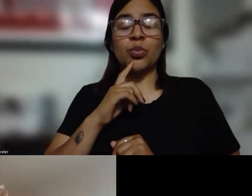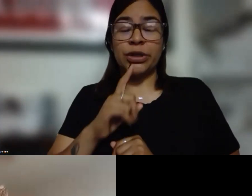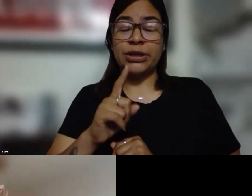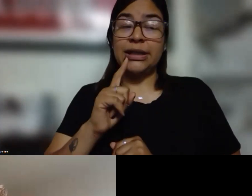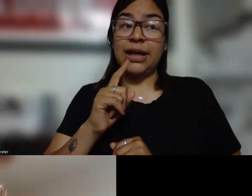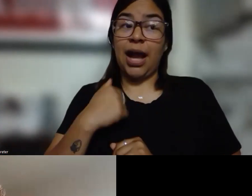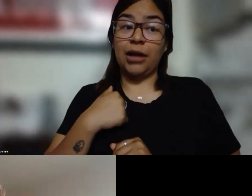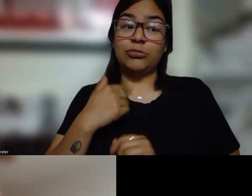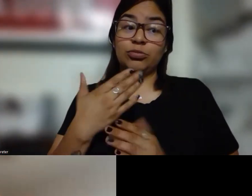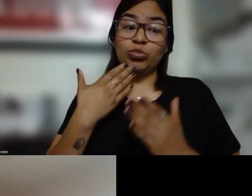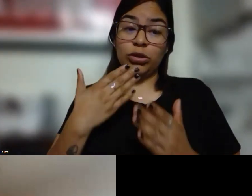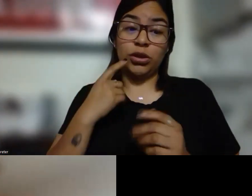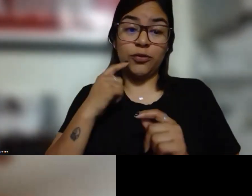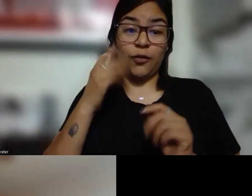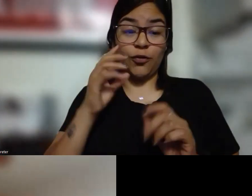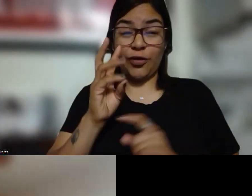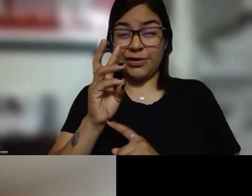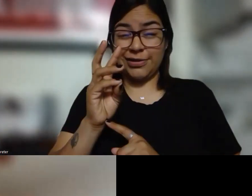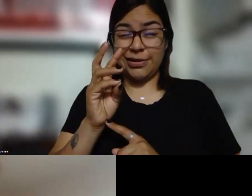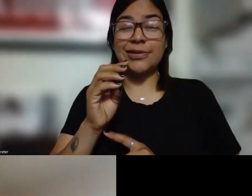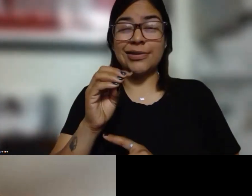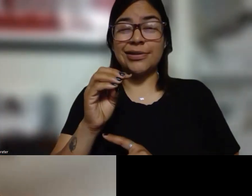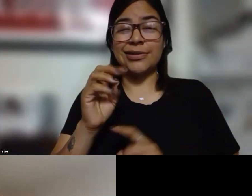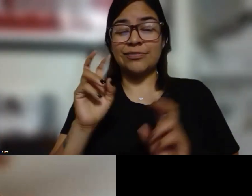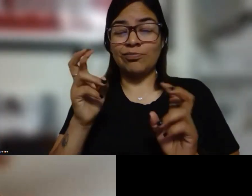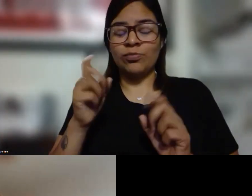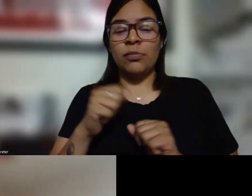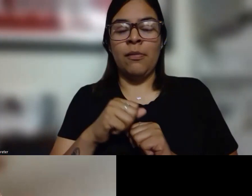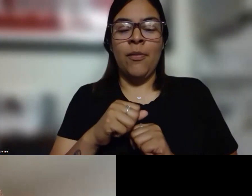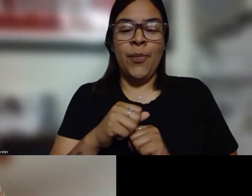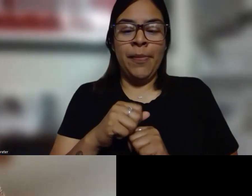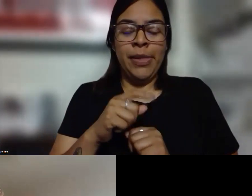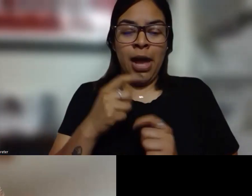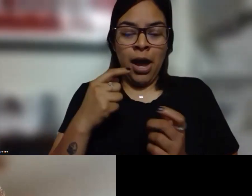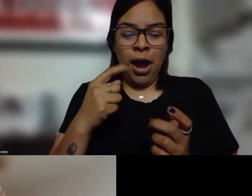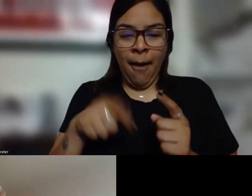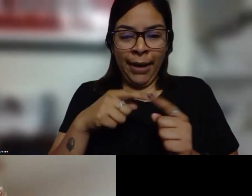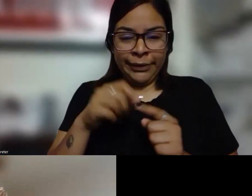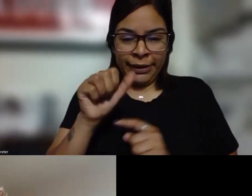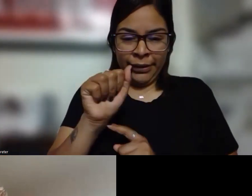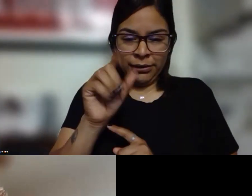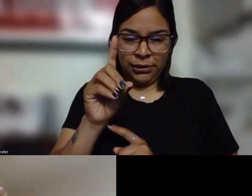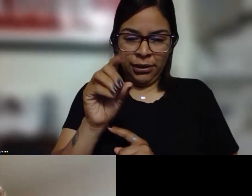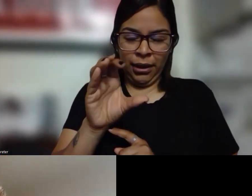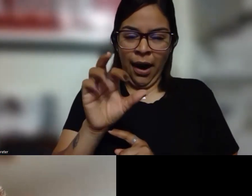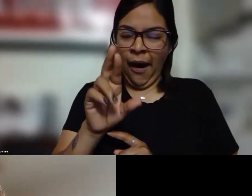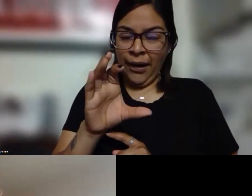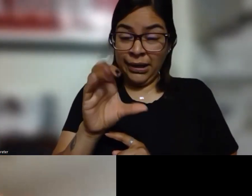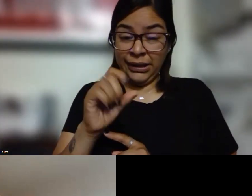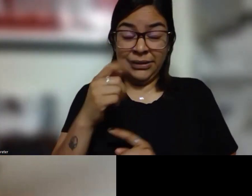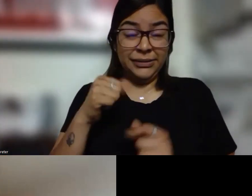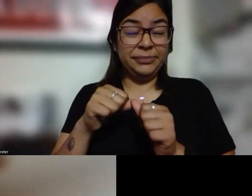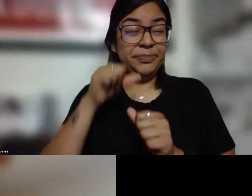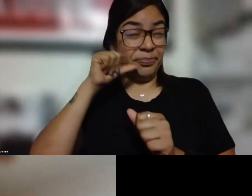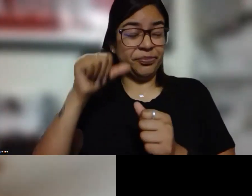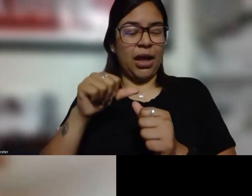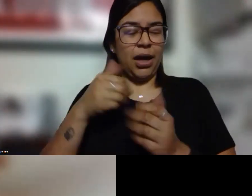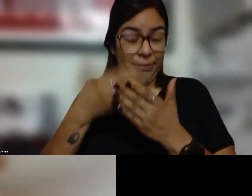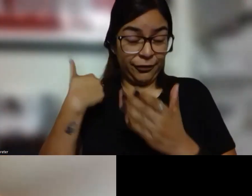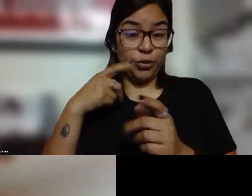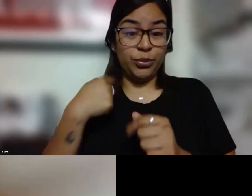the six designated ad adrcs for over the years um there was an increase um in service services to